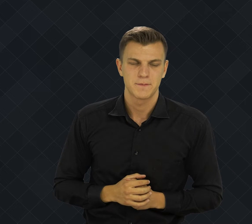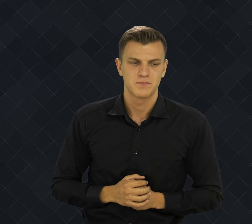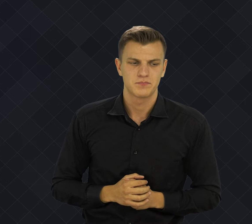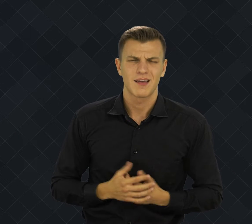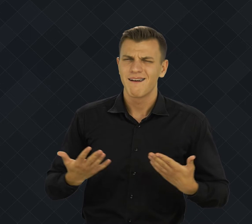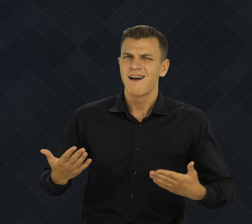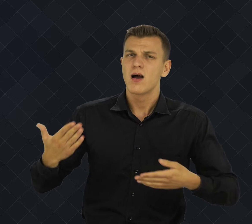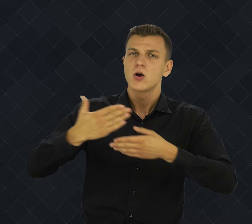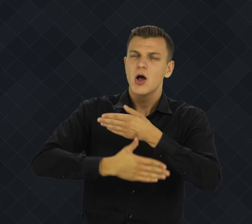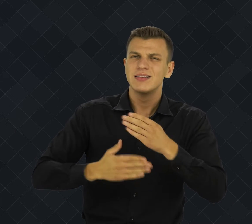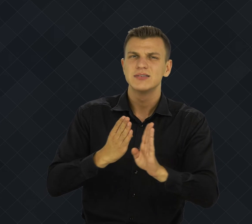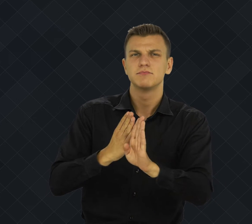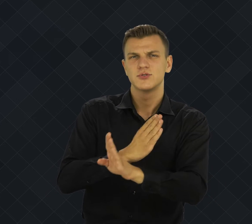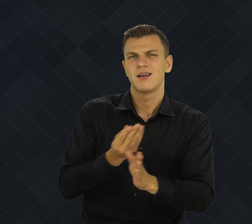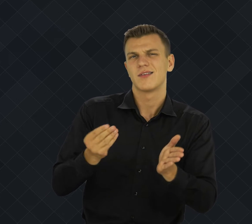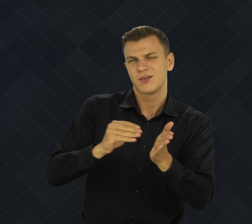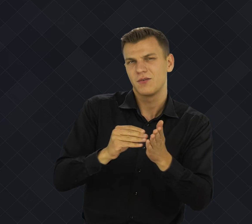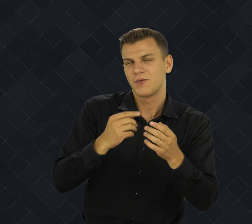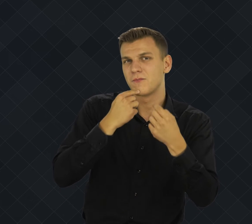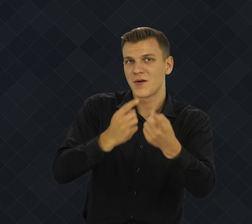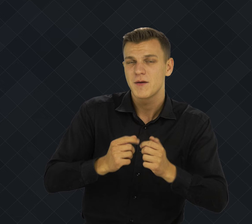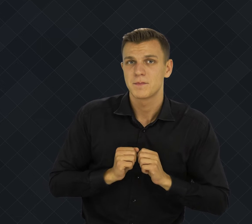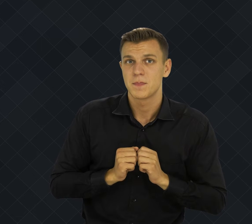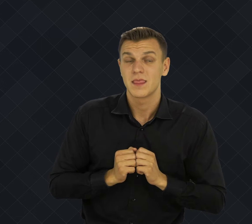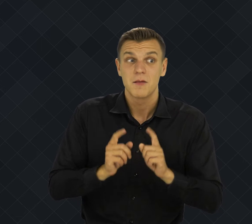Finally, an extremely important one,